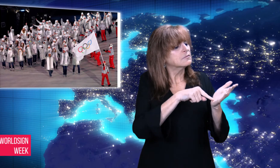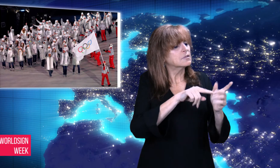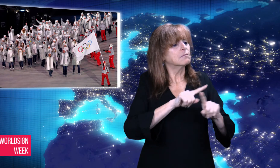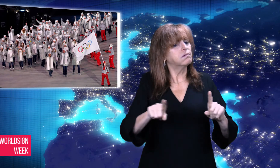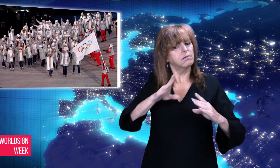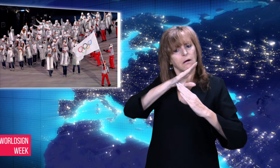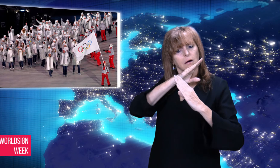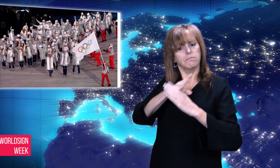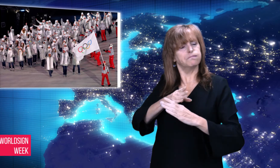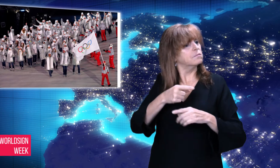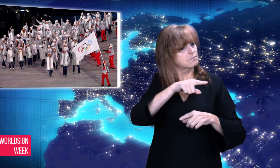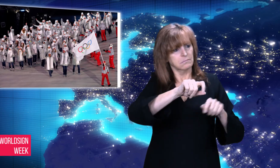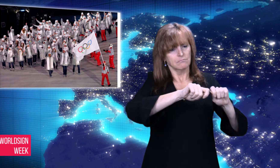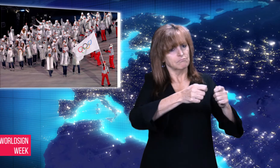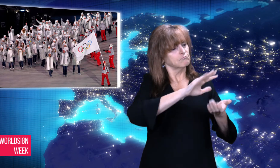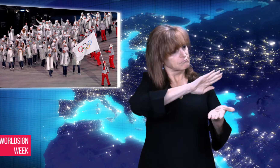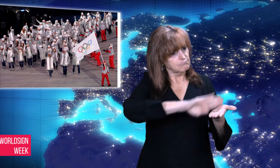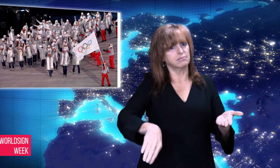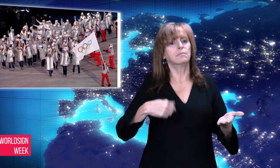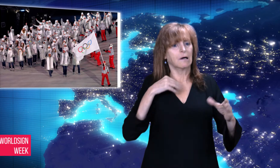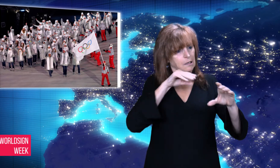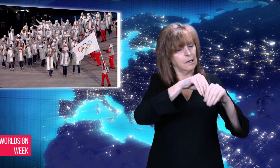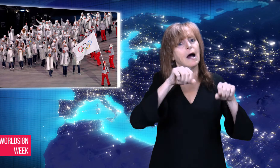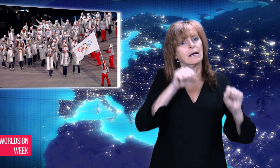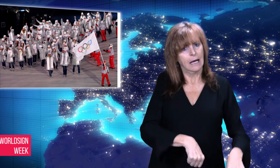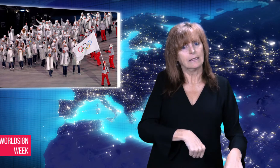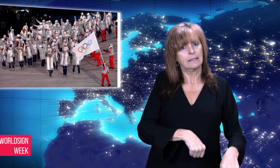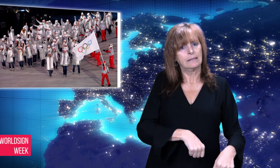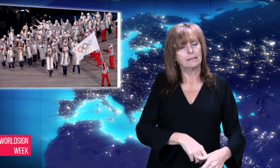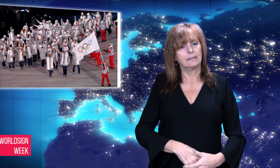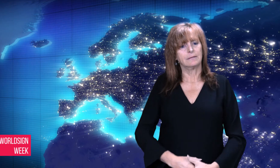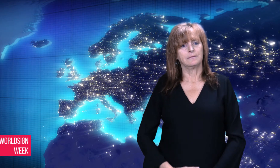Russia intends to appeal the ban decision.